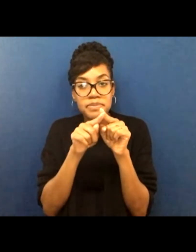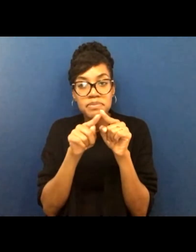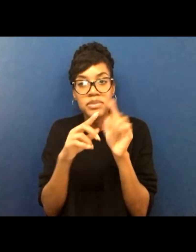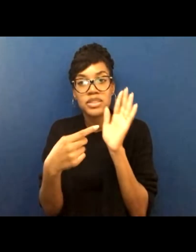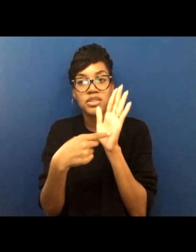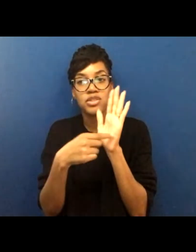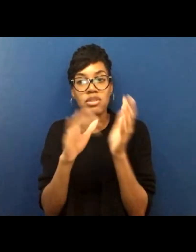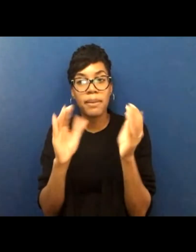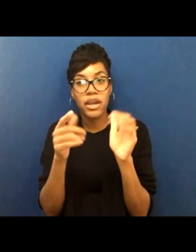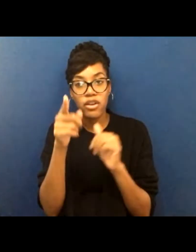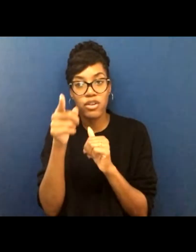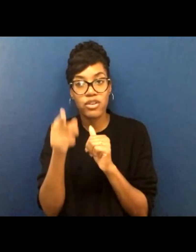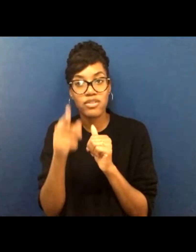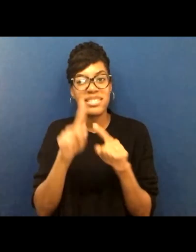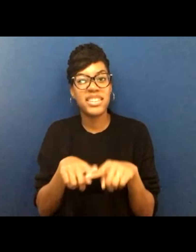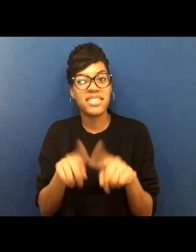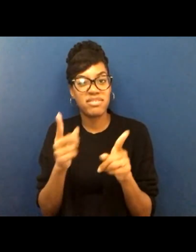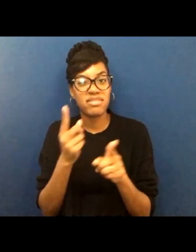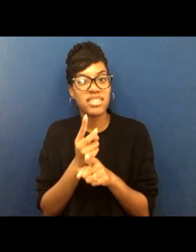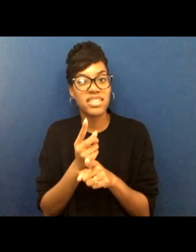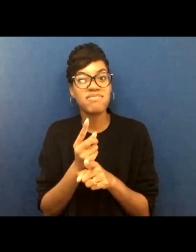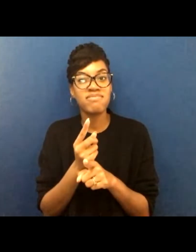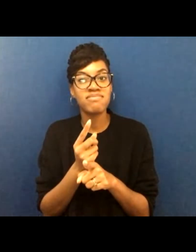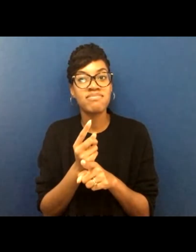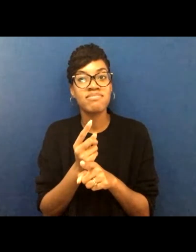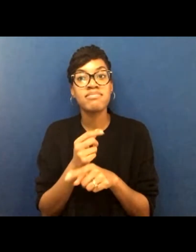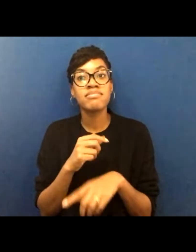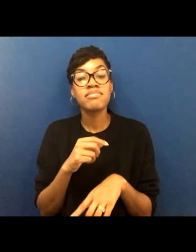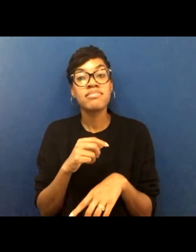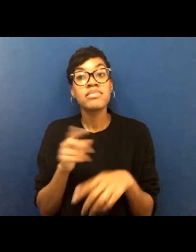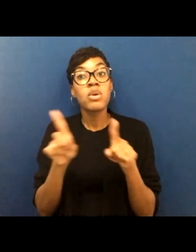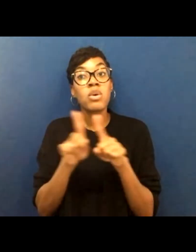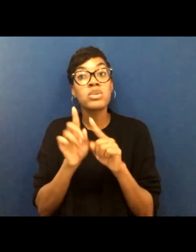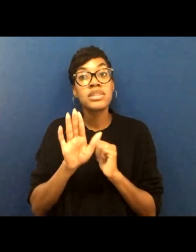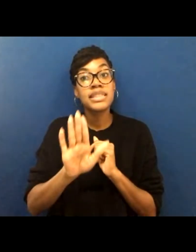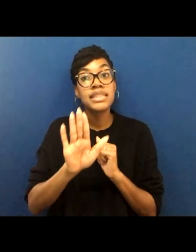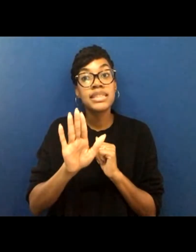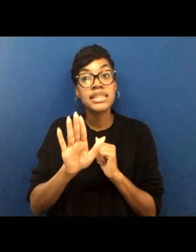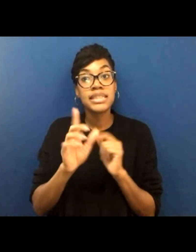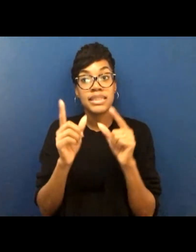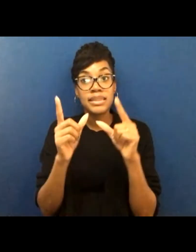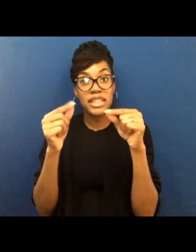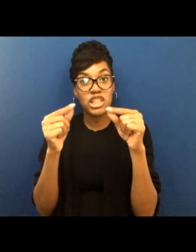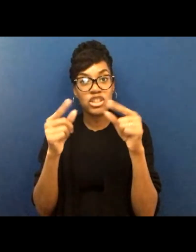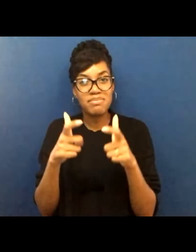so you can see how different that is. You can also see that his chelae, or pinchers, are much bigger.